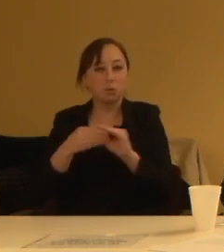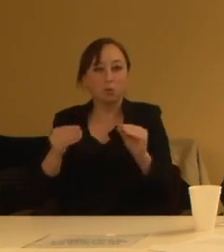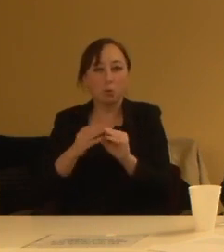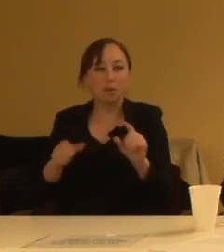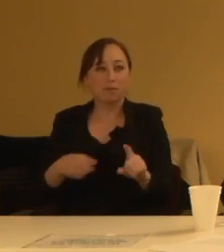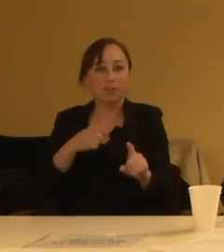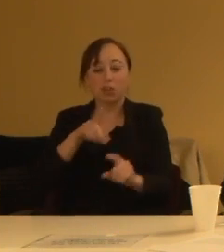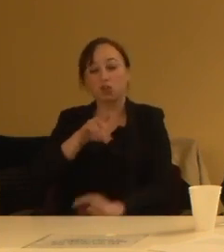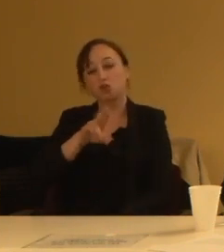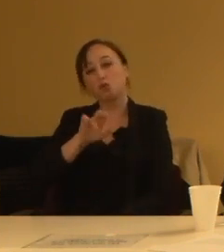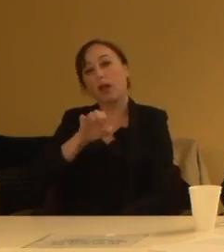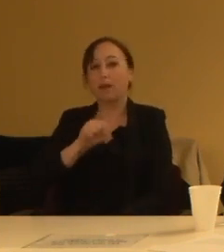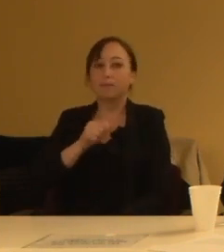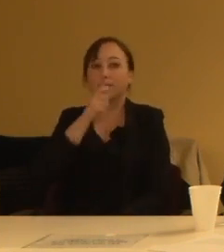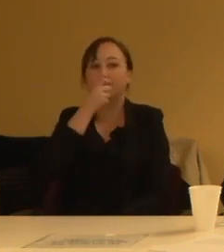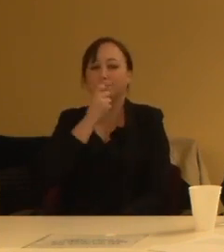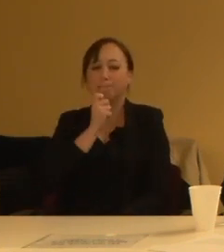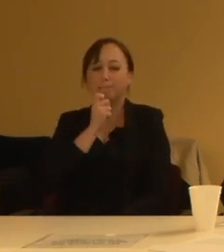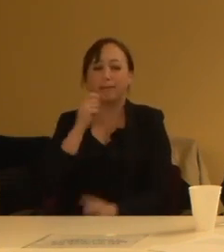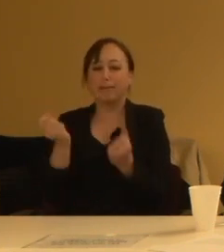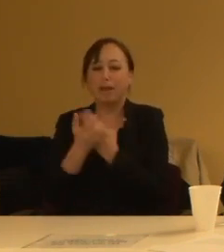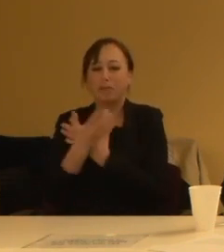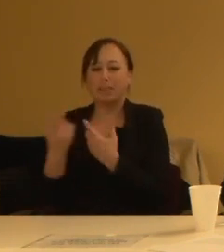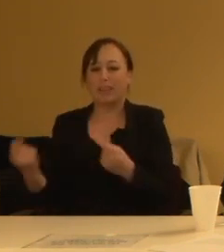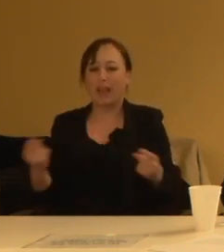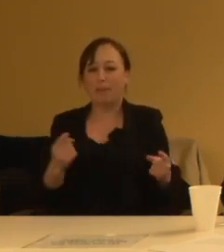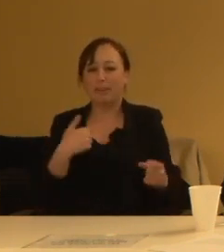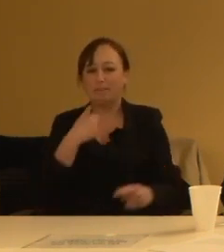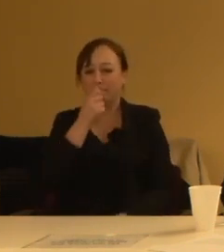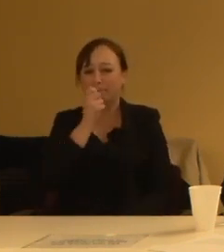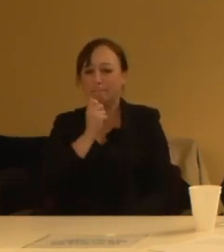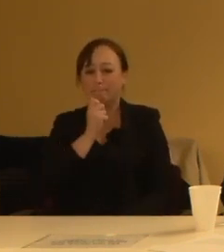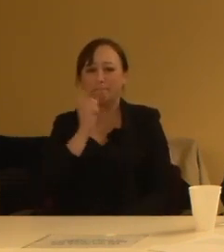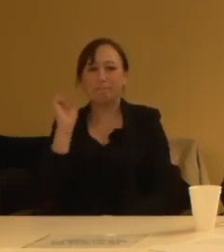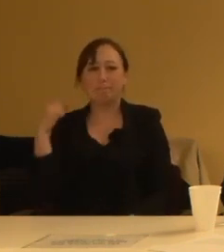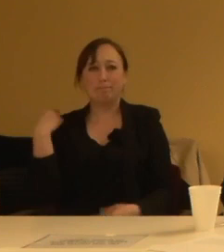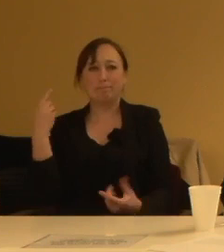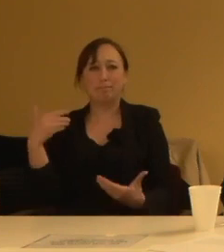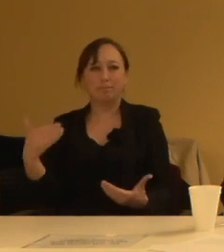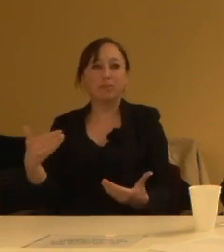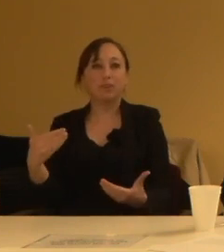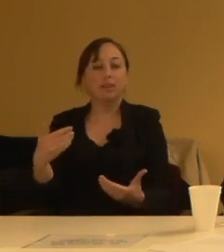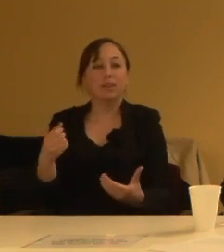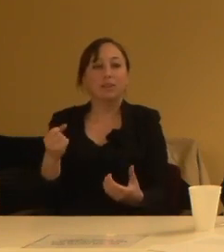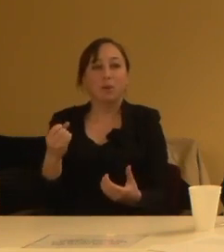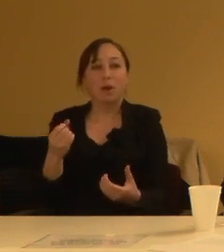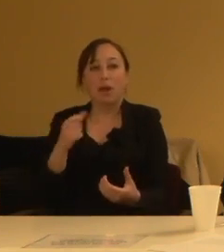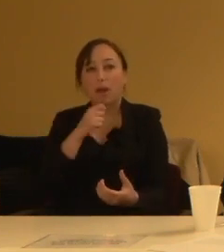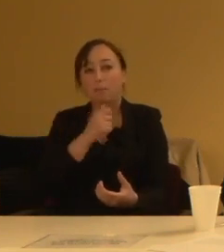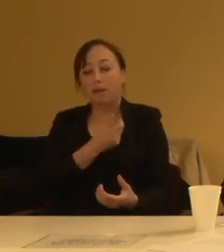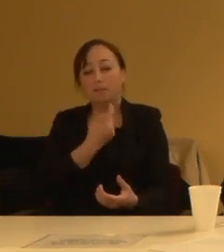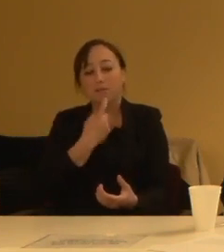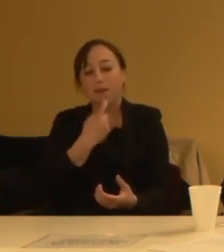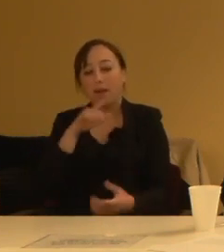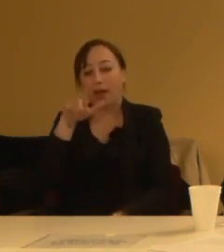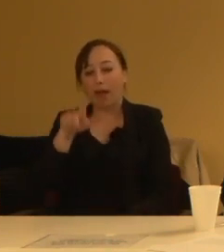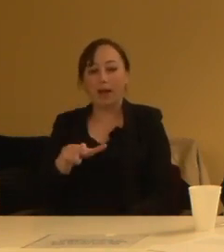and how like everything happened at a cost, et cetera, et cetera, et cetera. So, you know, and I'm not saying that it always has to be fiscal,